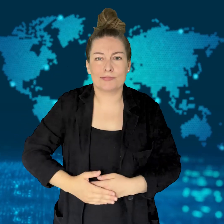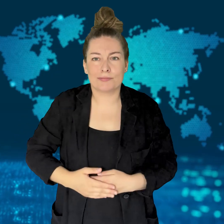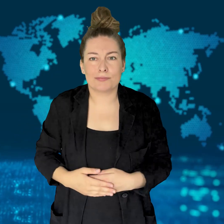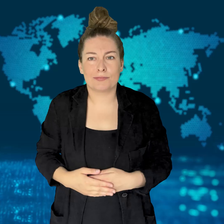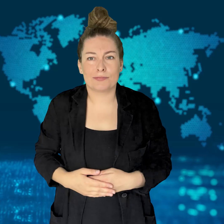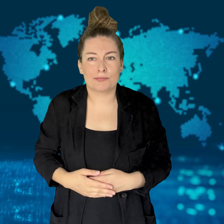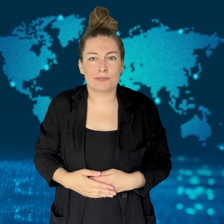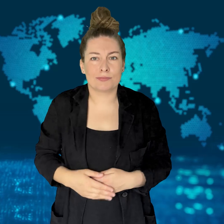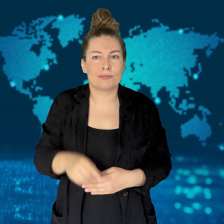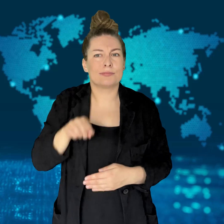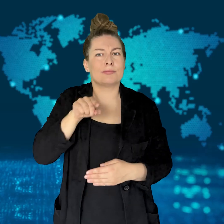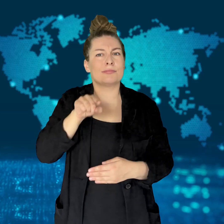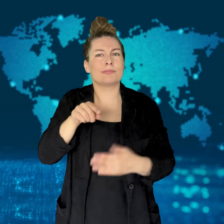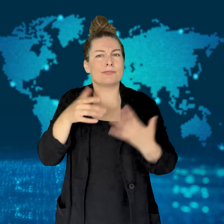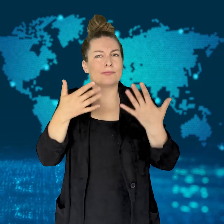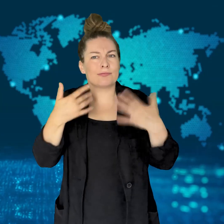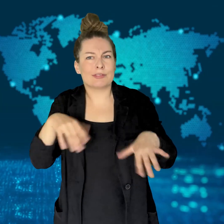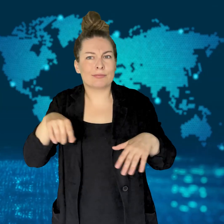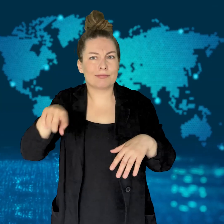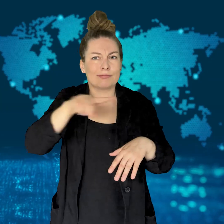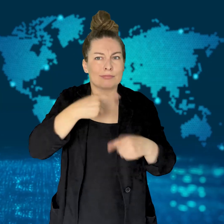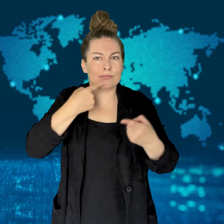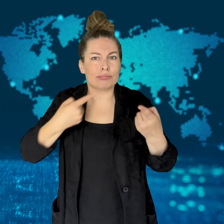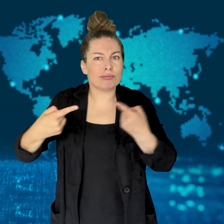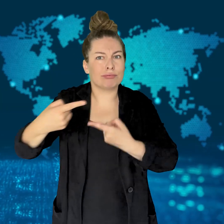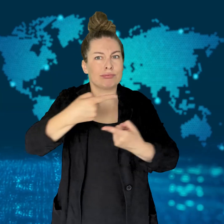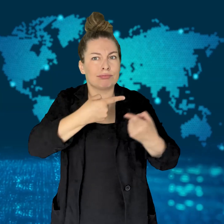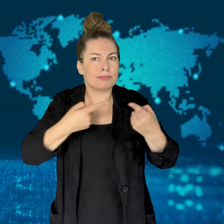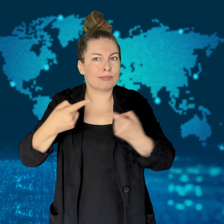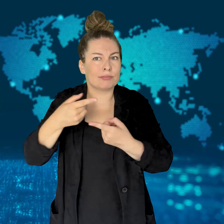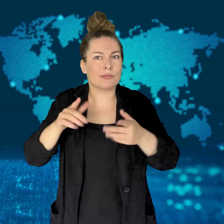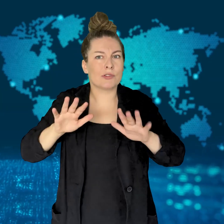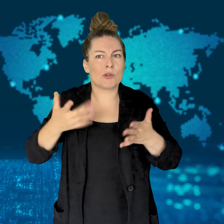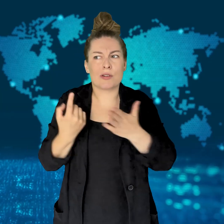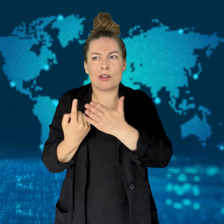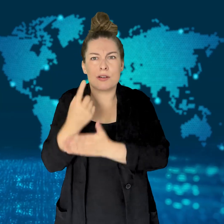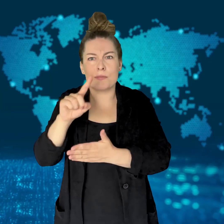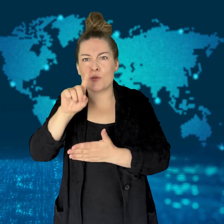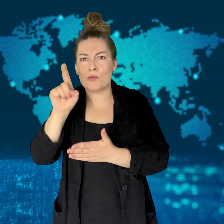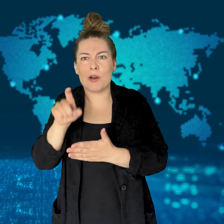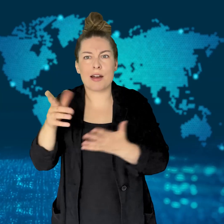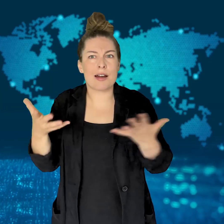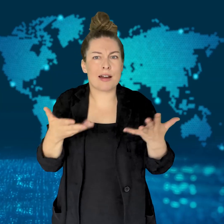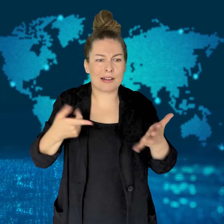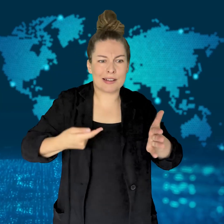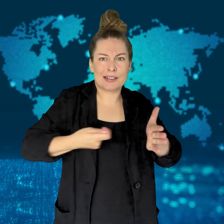given about their health status.